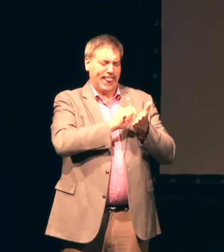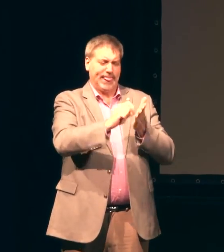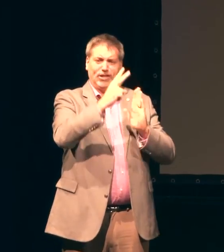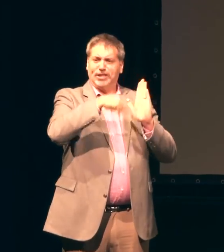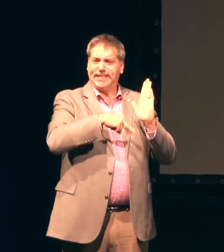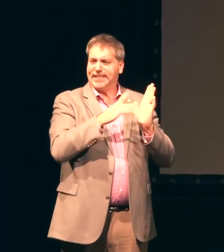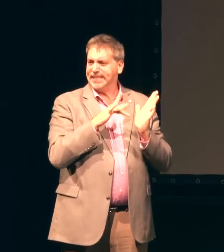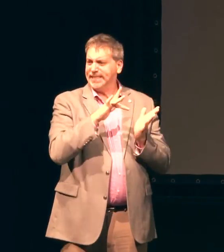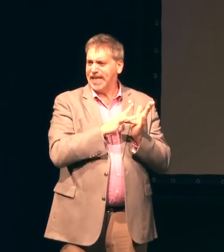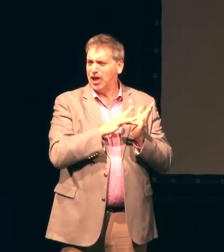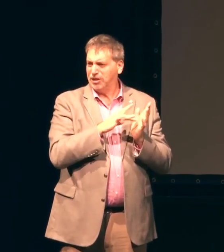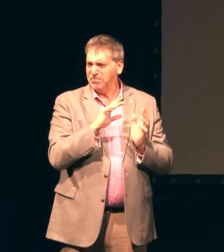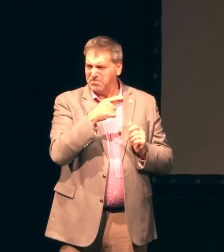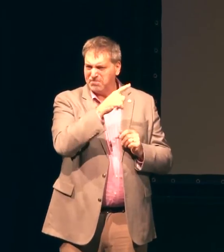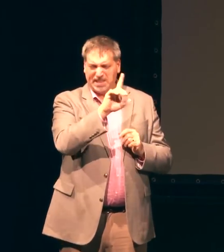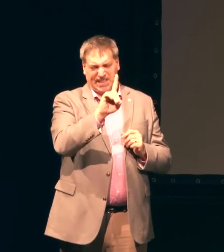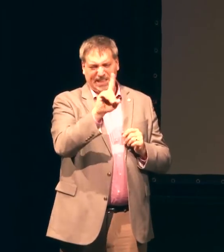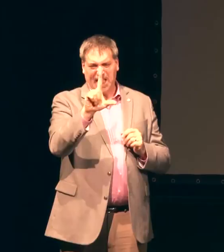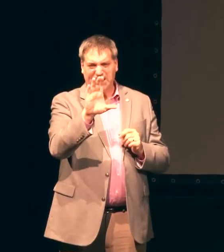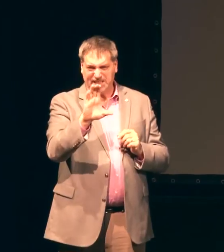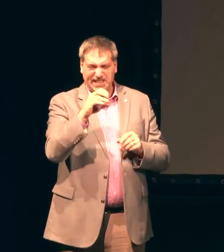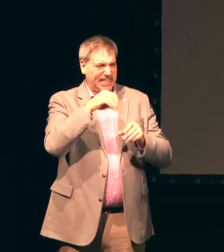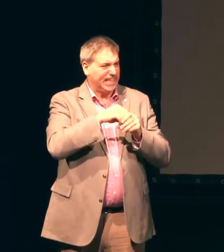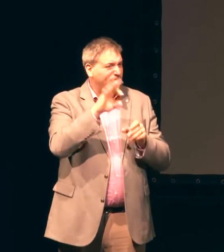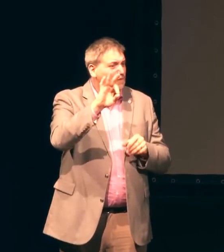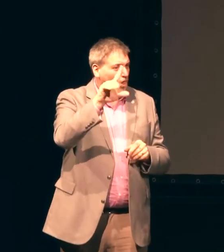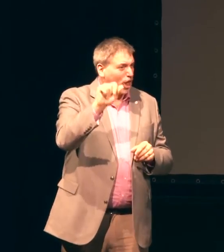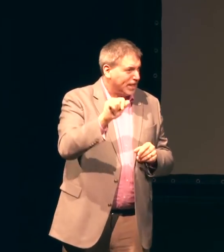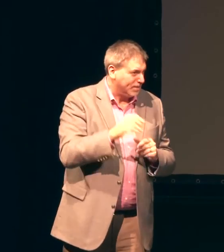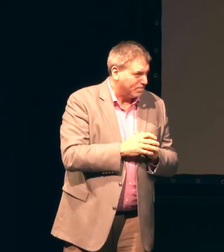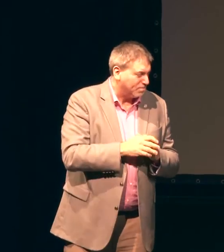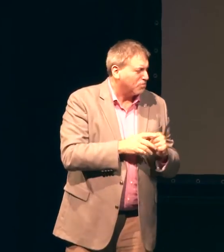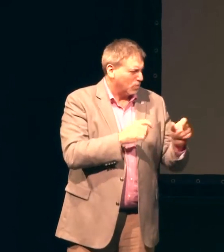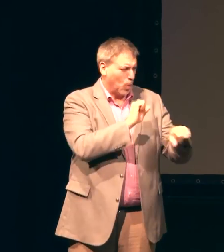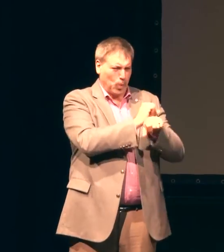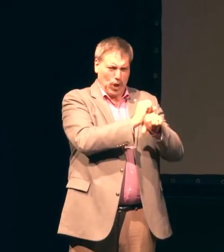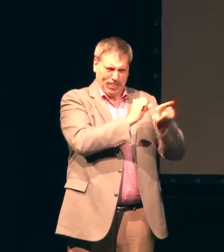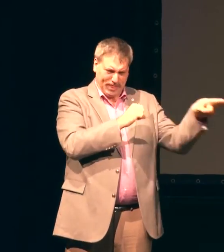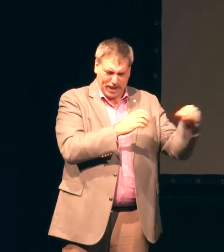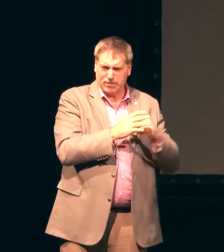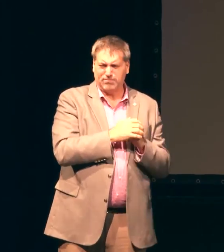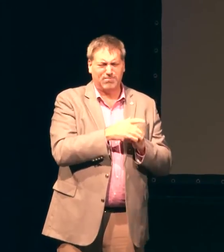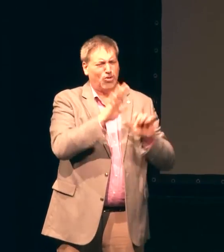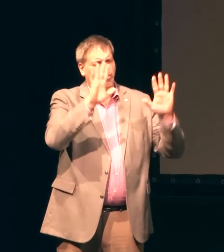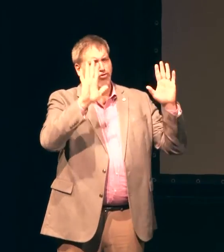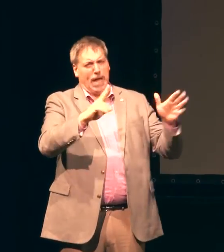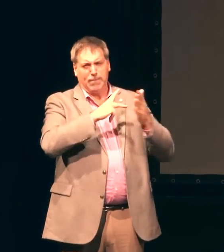works for the Deaf literacy center in Florida, it's